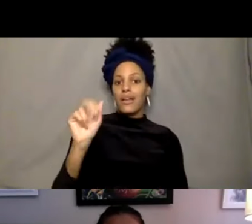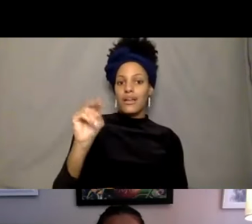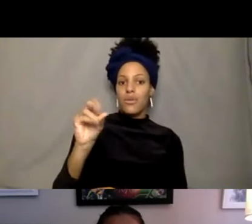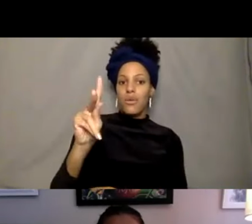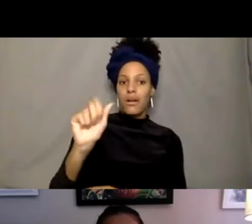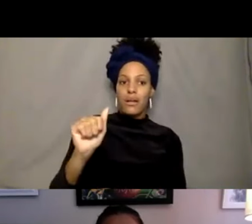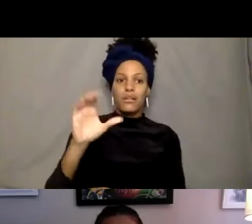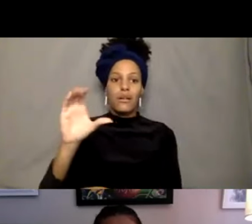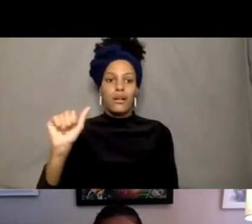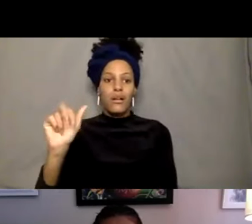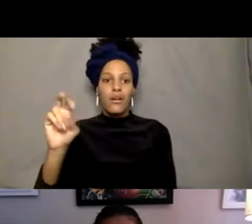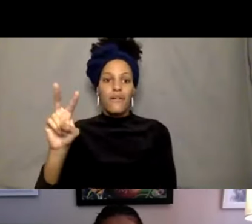Scott or Washington county.